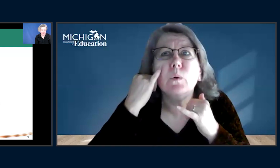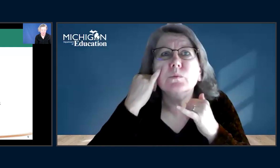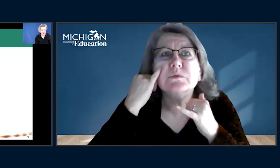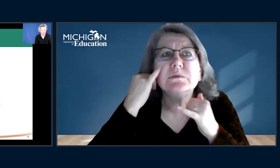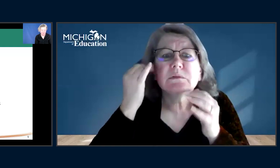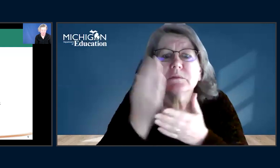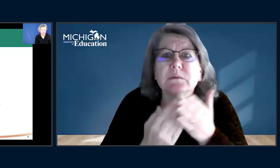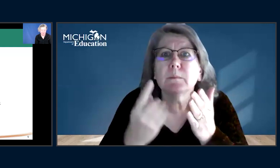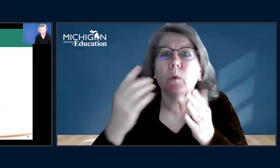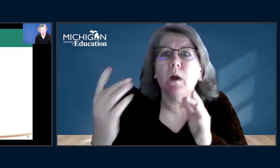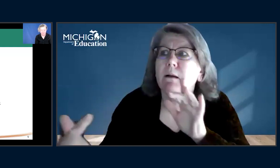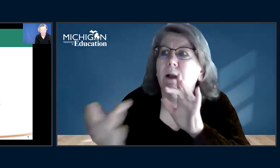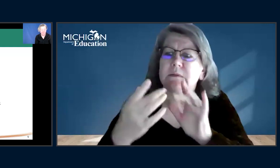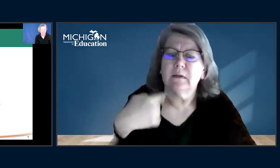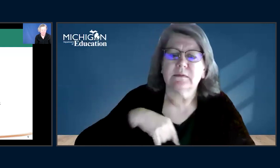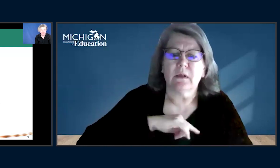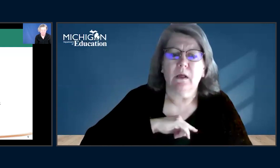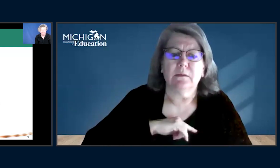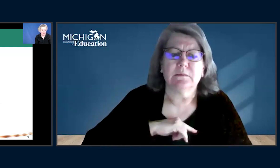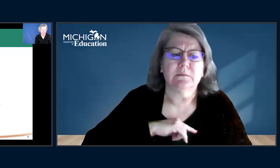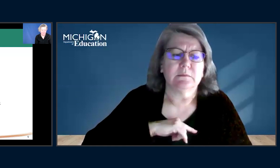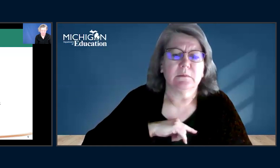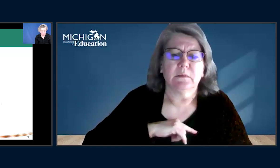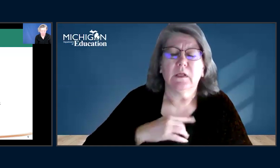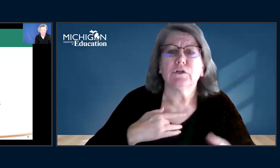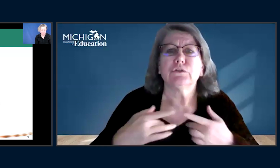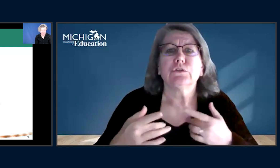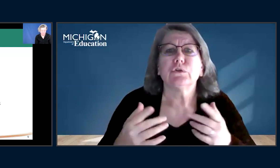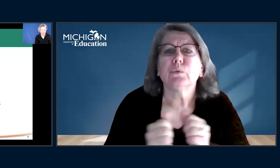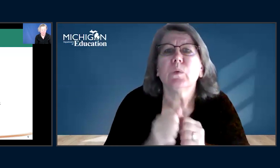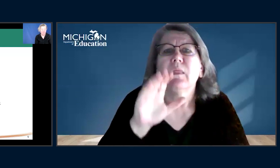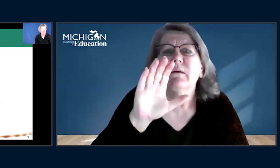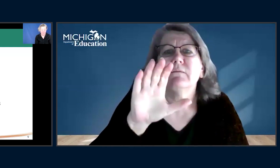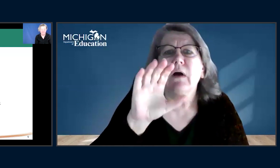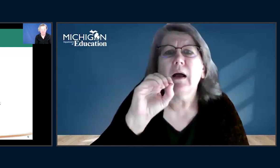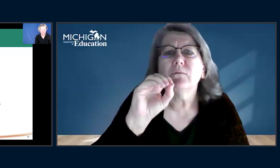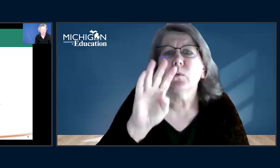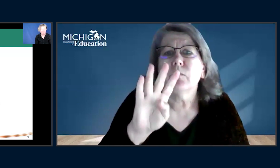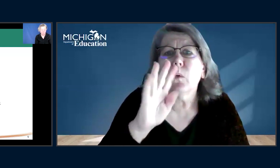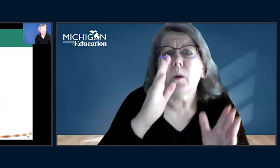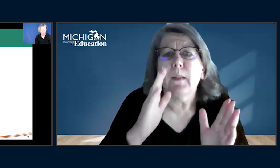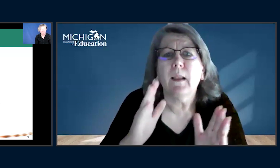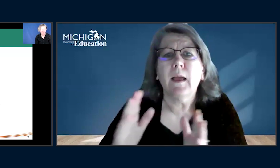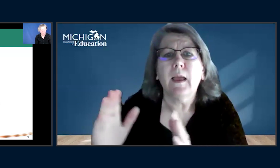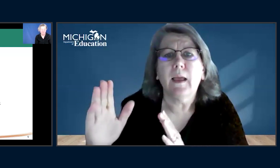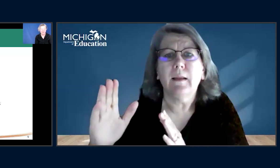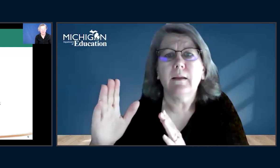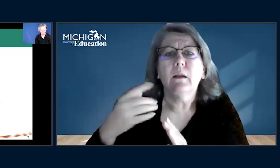et cetera, to let your concerns be known. If someone were to contact us and have a concern with